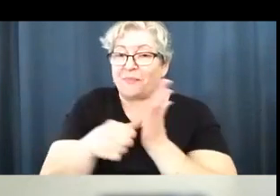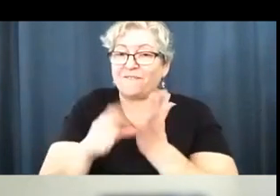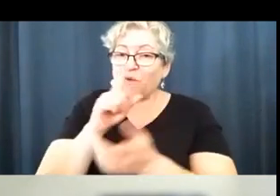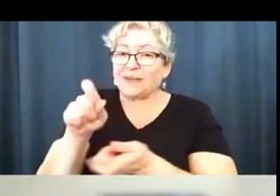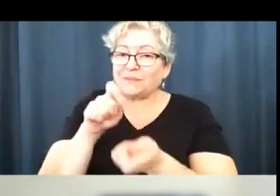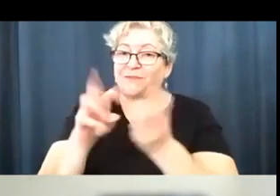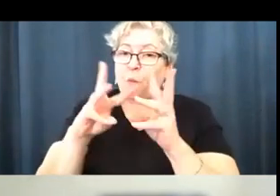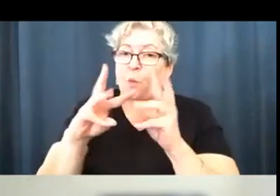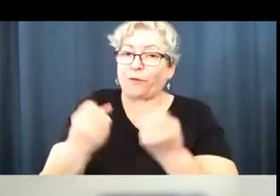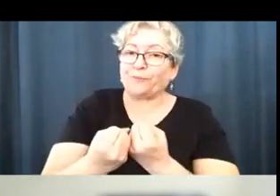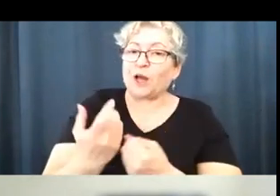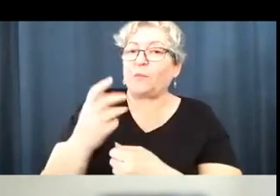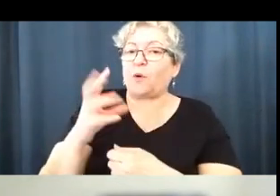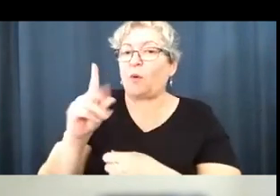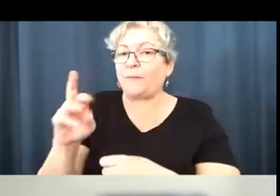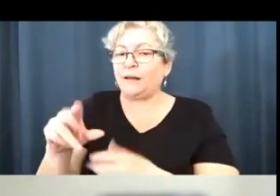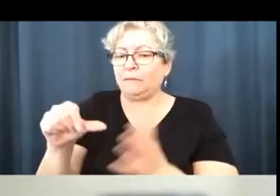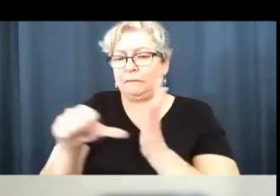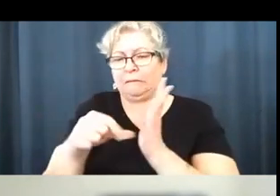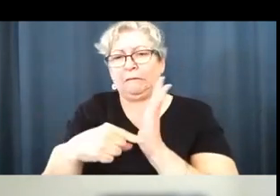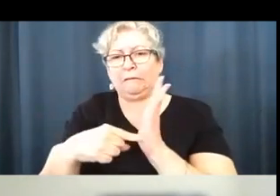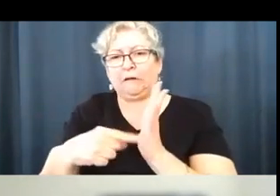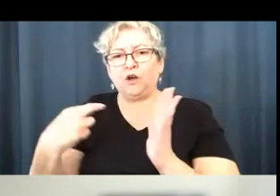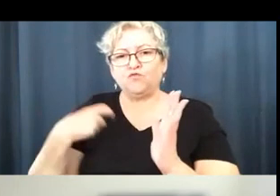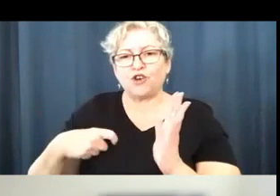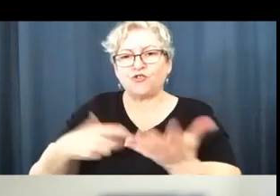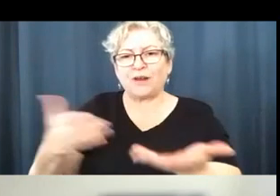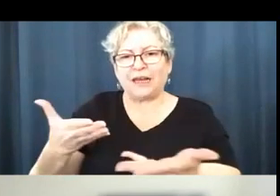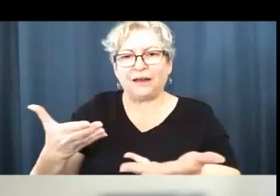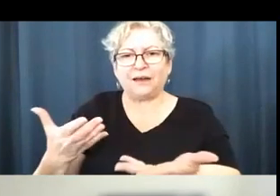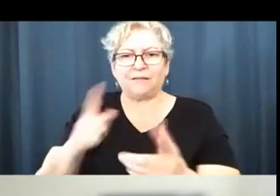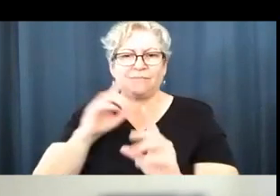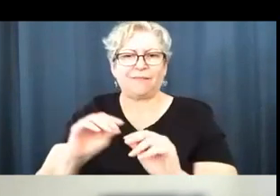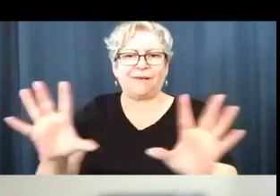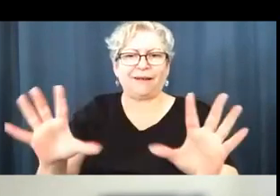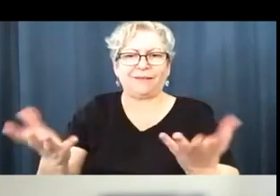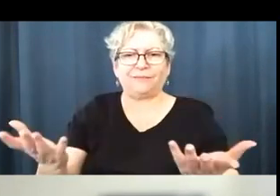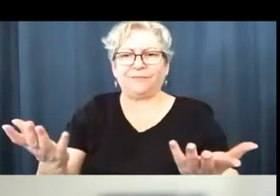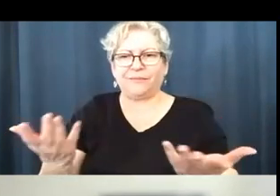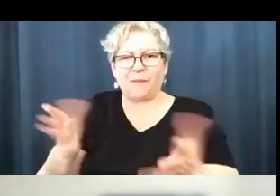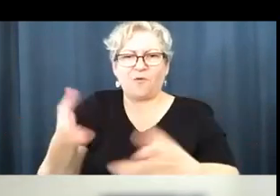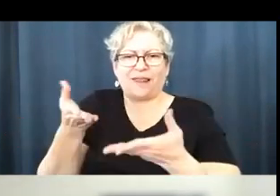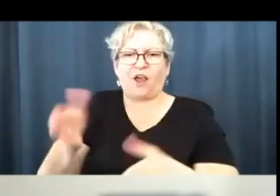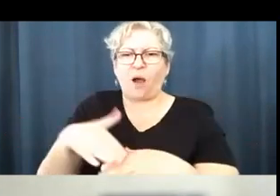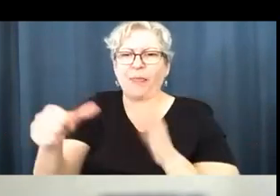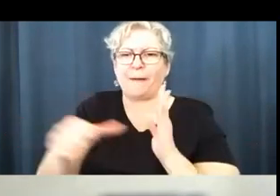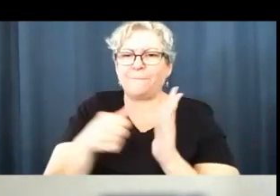you've got a button at the bottom or a link at the bottom that says register here, that's really obvious because you're on the page for it. So context doesn't matter.